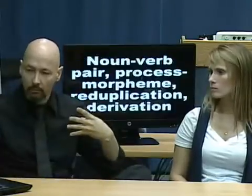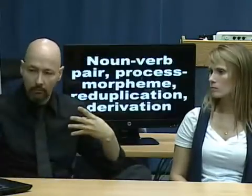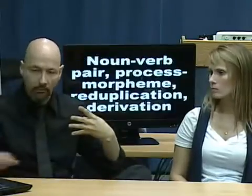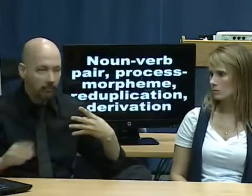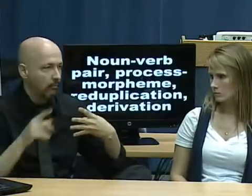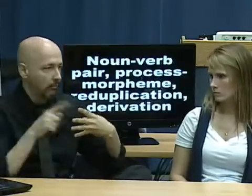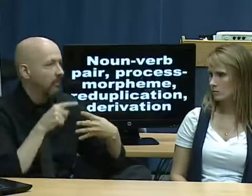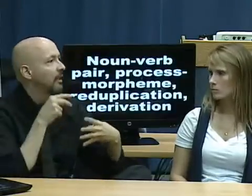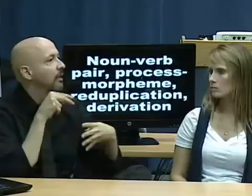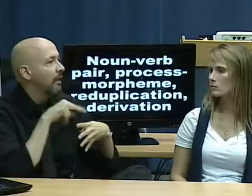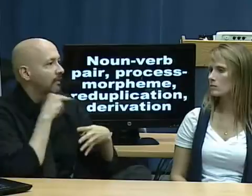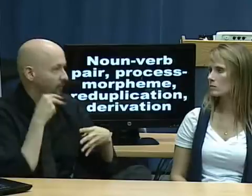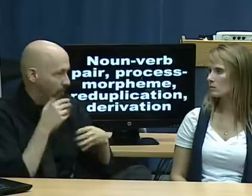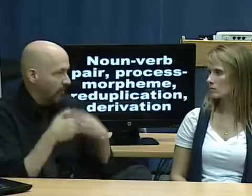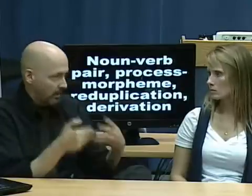1) Noun-Verb Pair